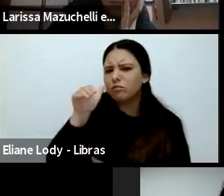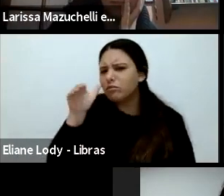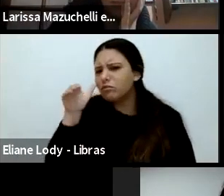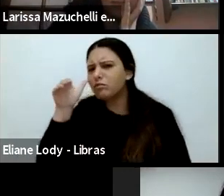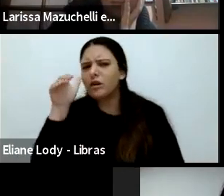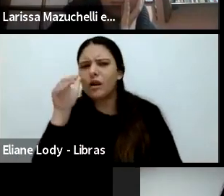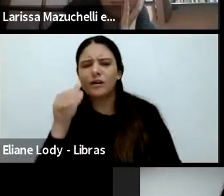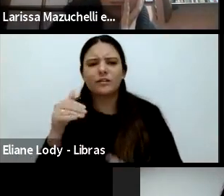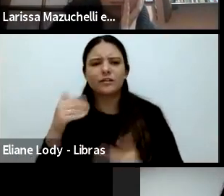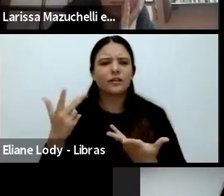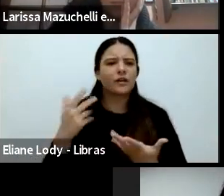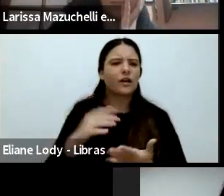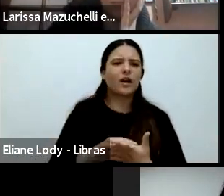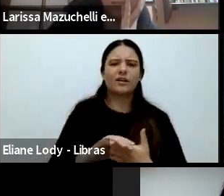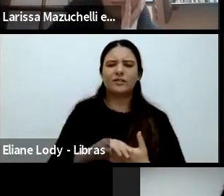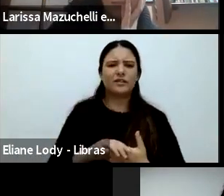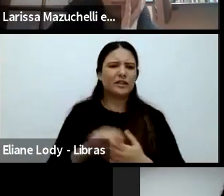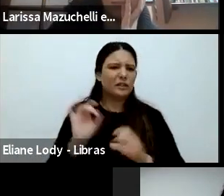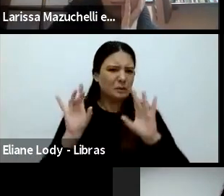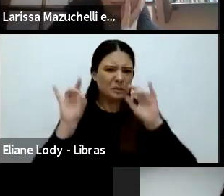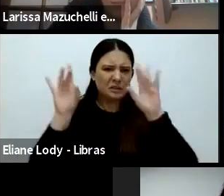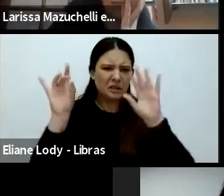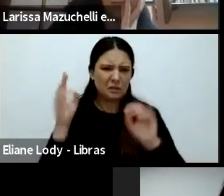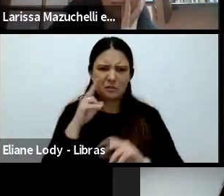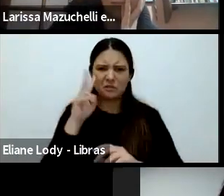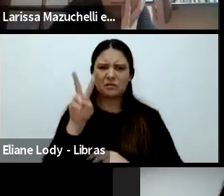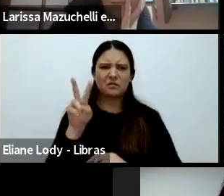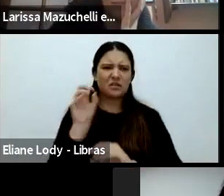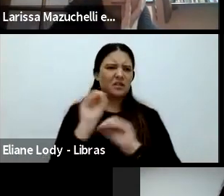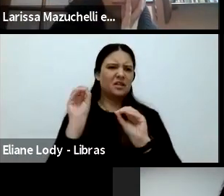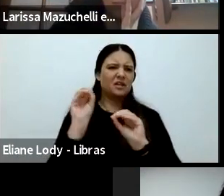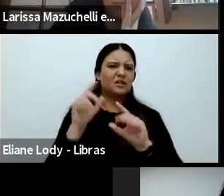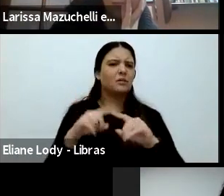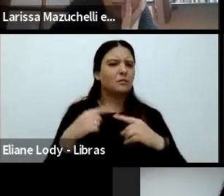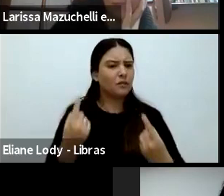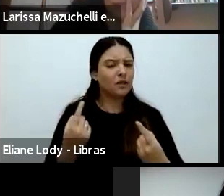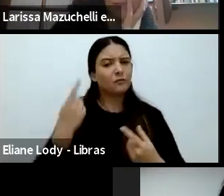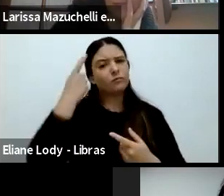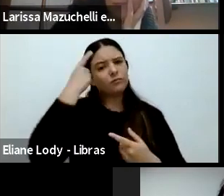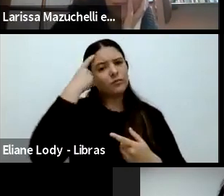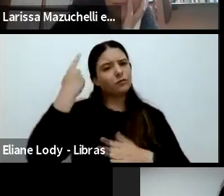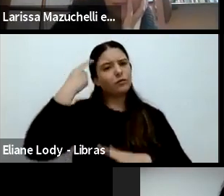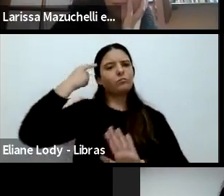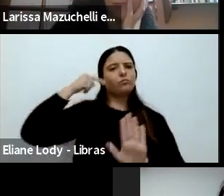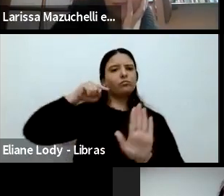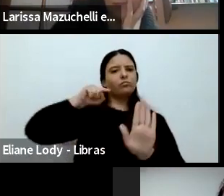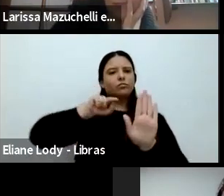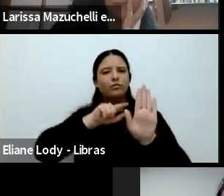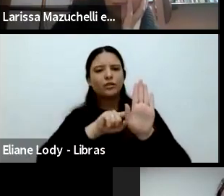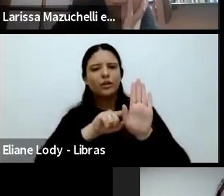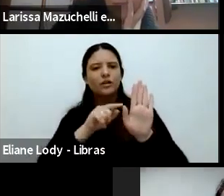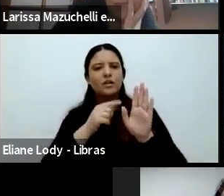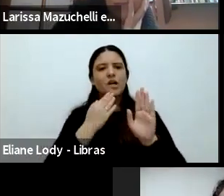walk from building. We didn't see We didn't see any anything things We didn't see any anything special going on, but the notion behind do. for God's for God scan defect